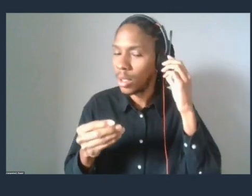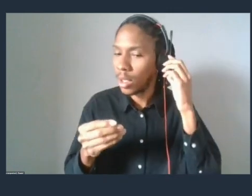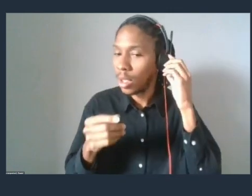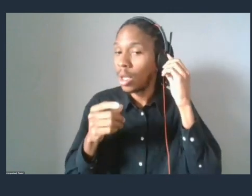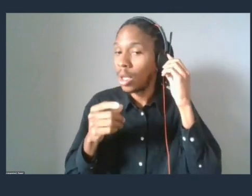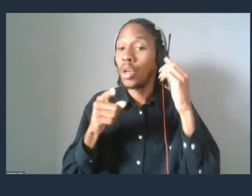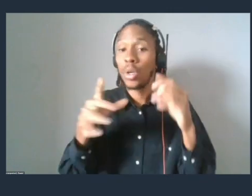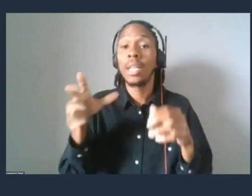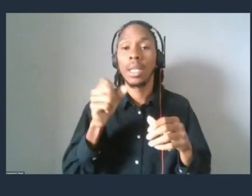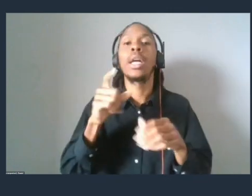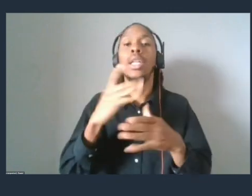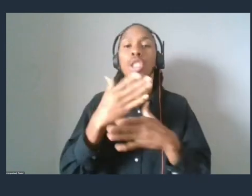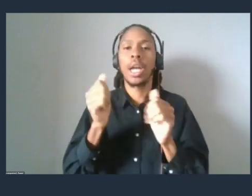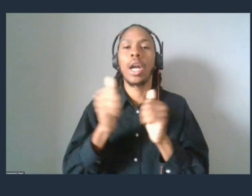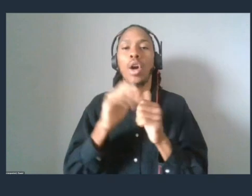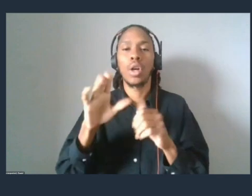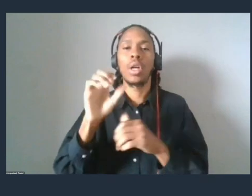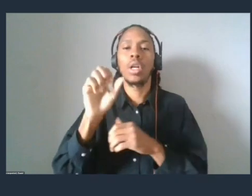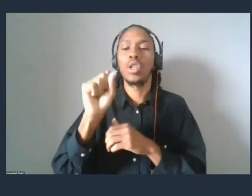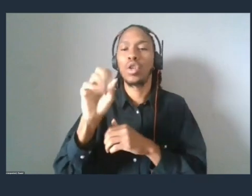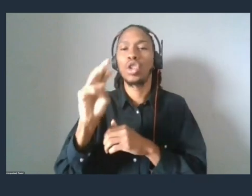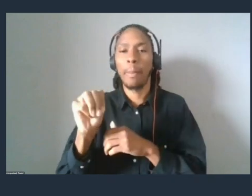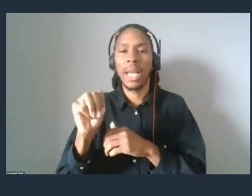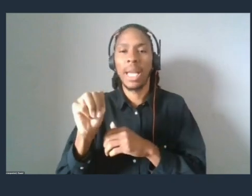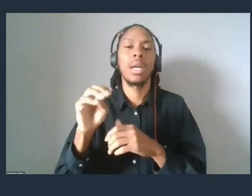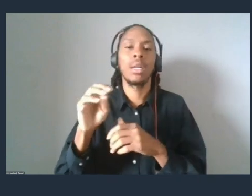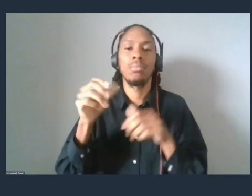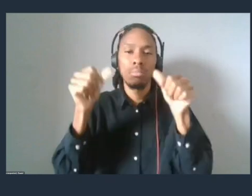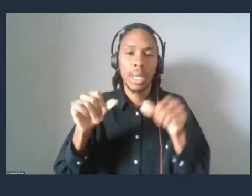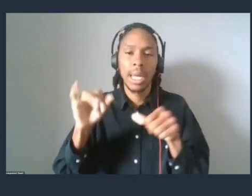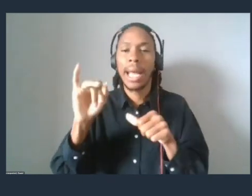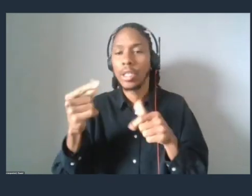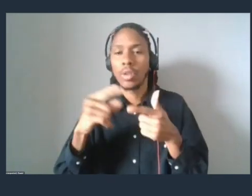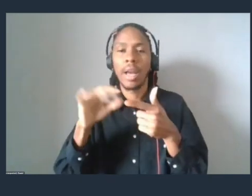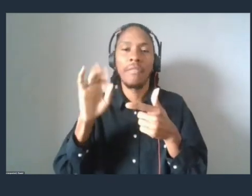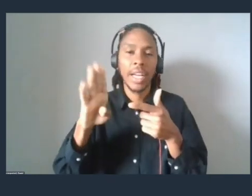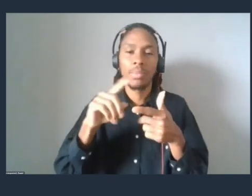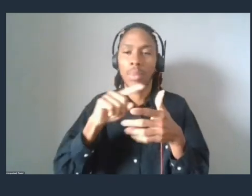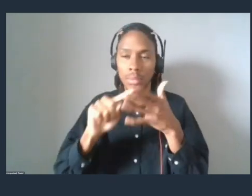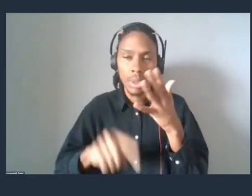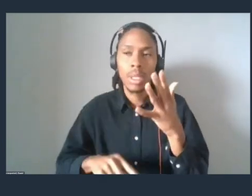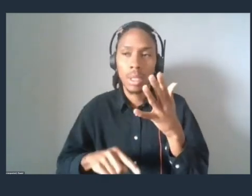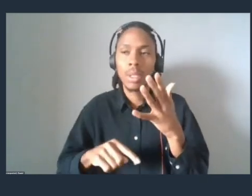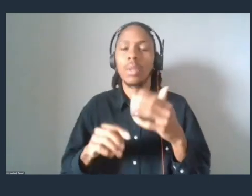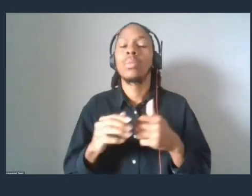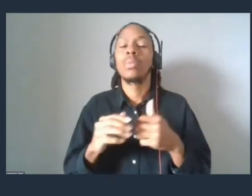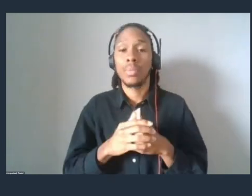on your social media platforms through Credly. And yeah, it shows that,